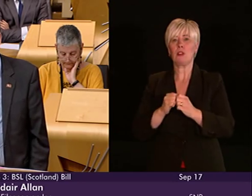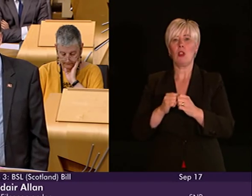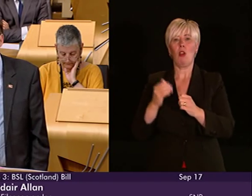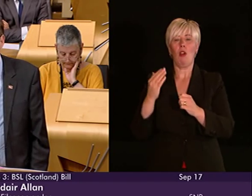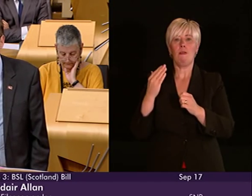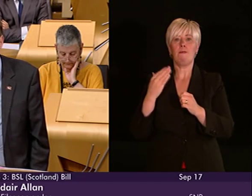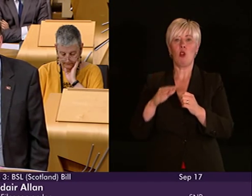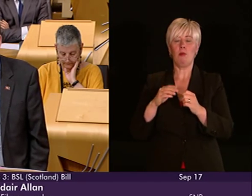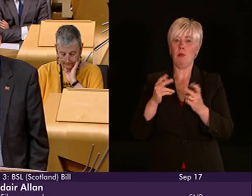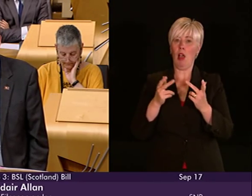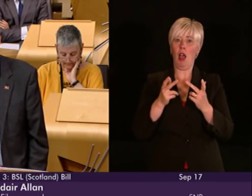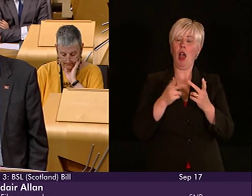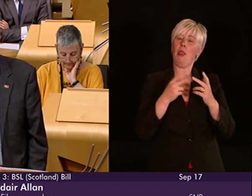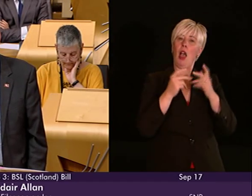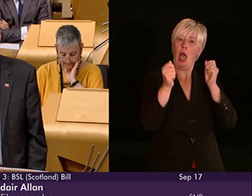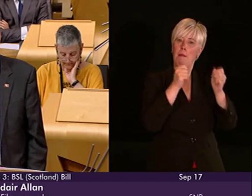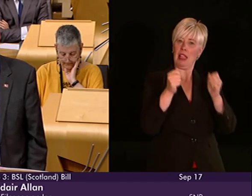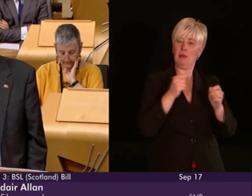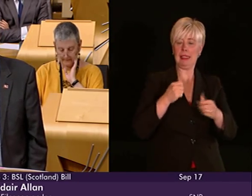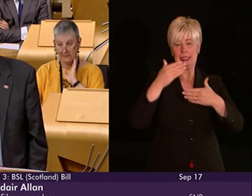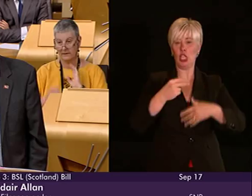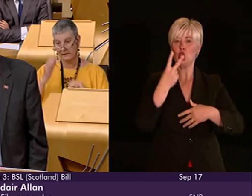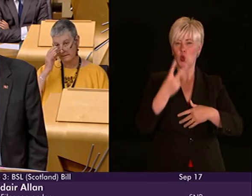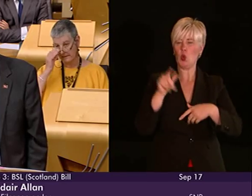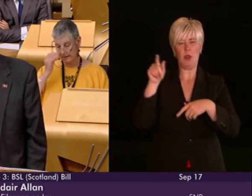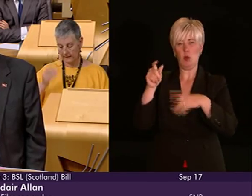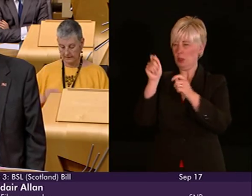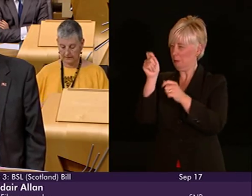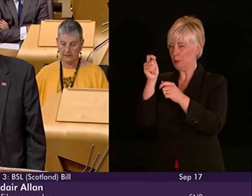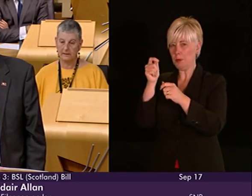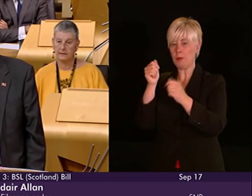scale of amendments that were passed by the committee at stage 2. Amendment 4 inserts